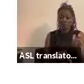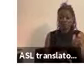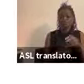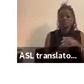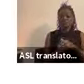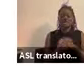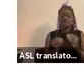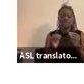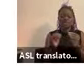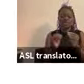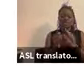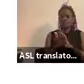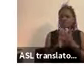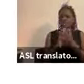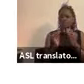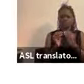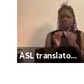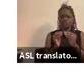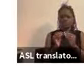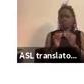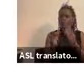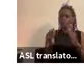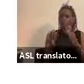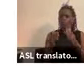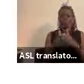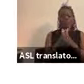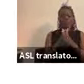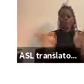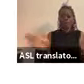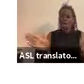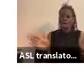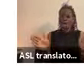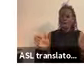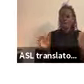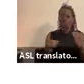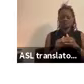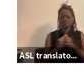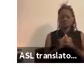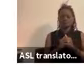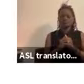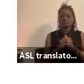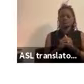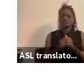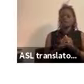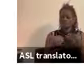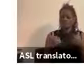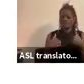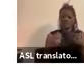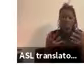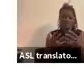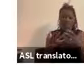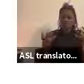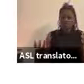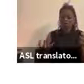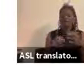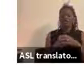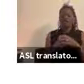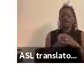And we know that even post vaccination cases can carry high amounts of viral load when you have Delta present in the community.